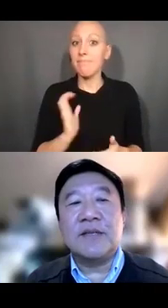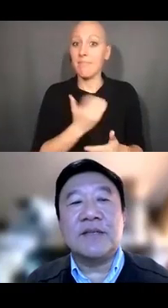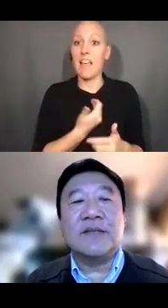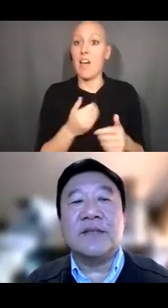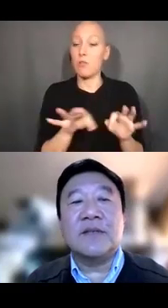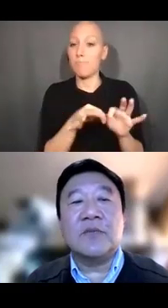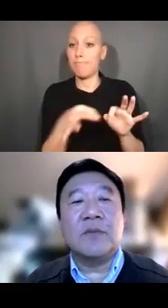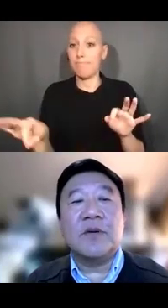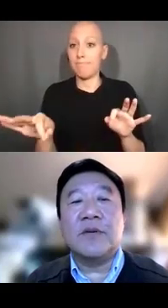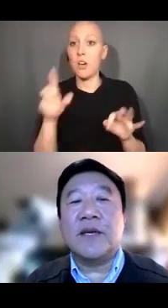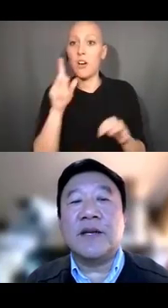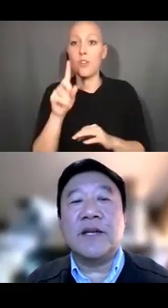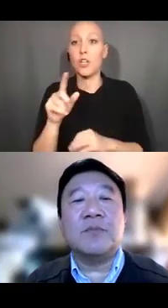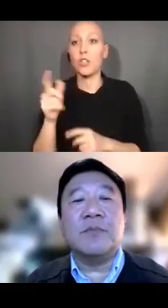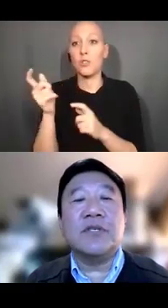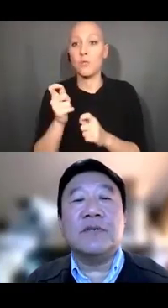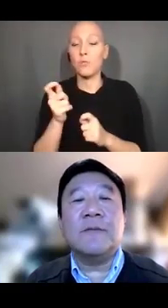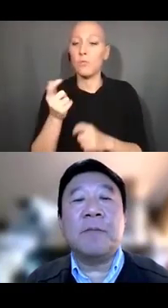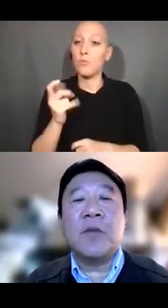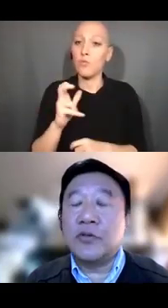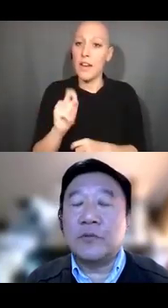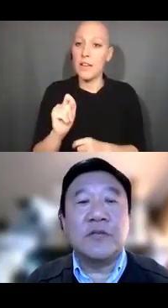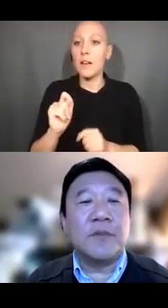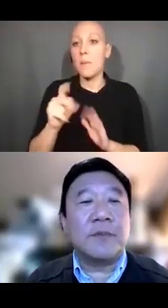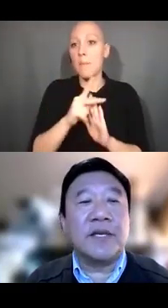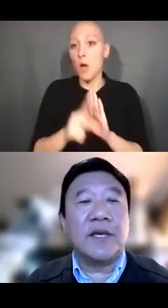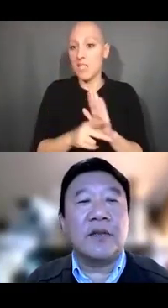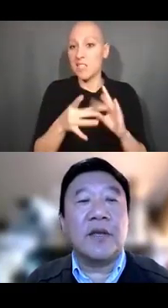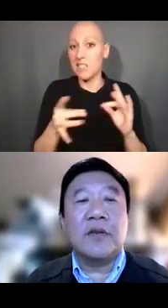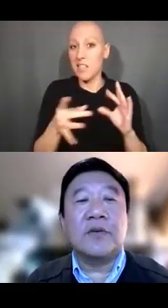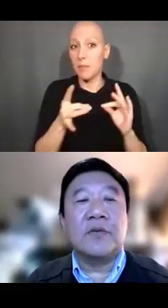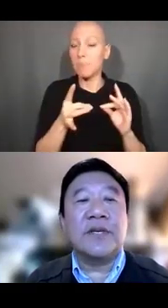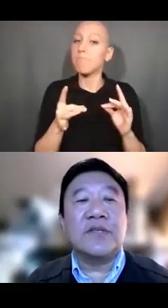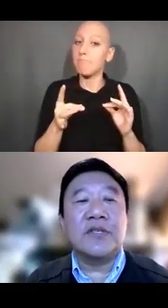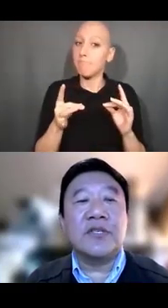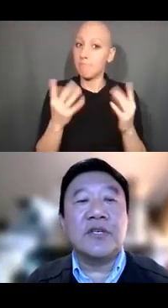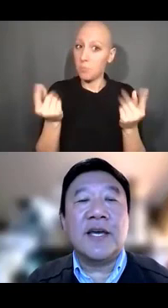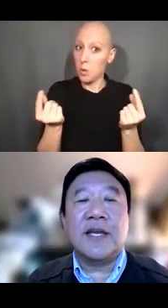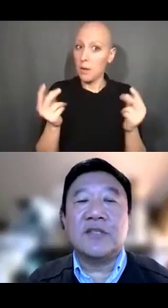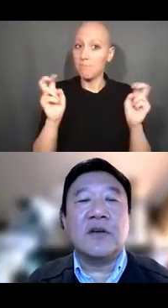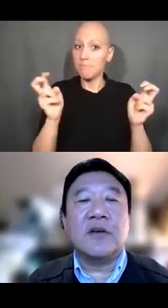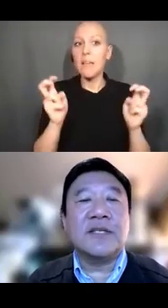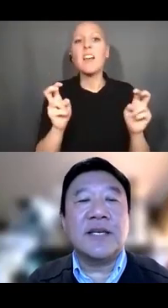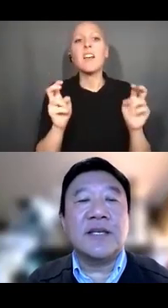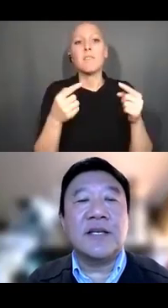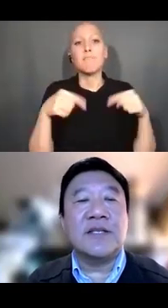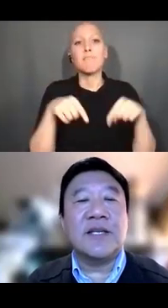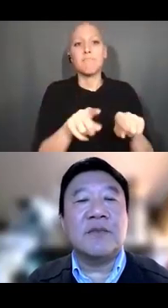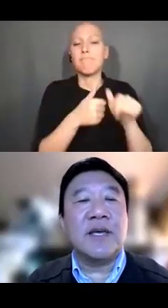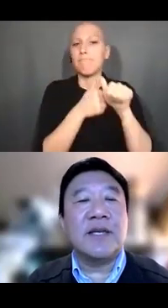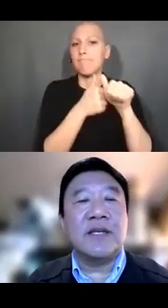is "Consistent with both the NIH mission to improve public health through research and its longstanding legislative mandate